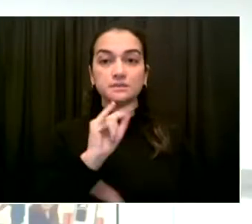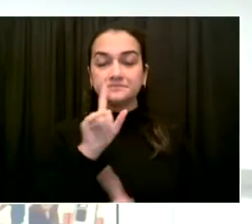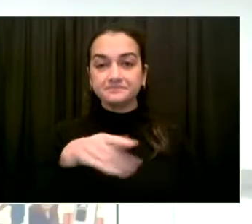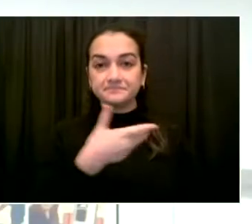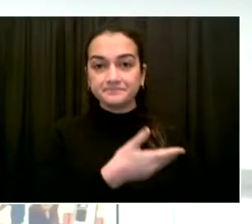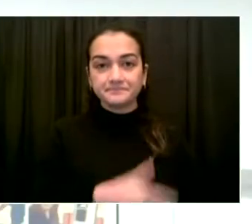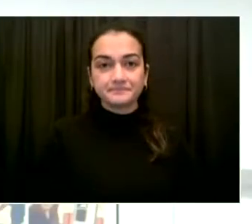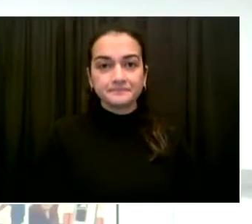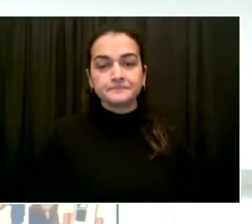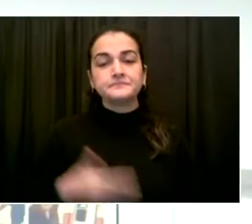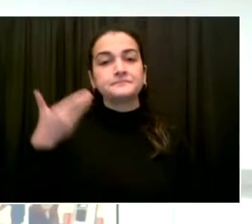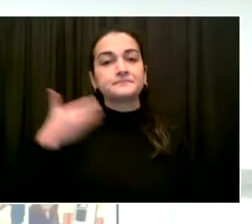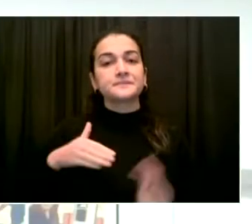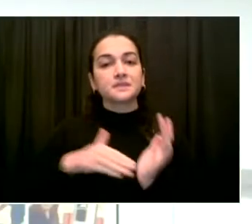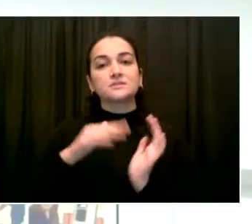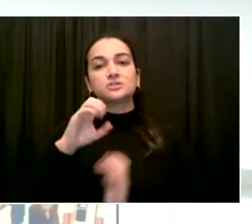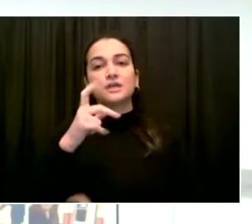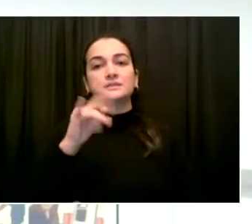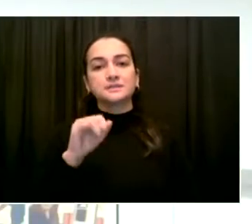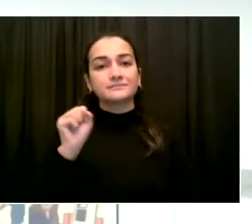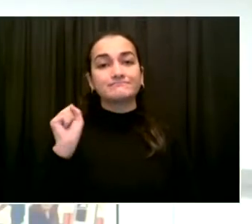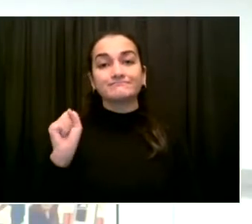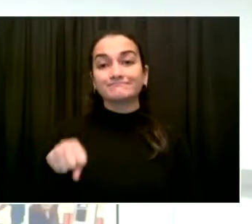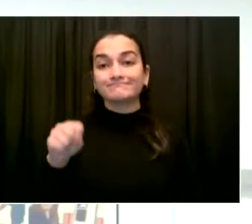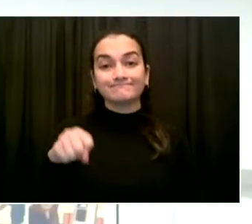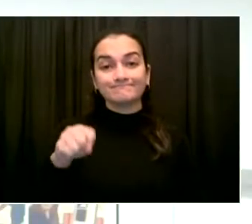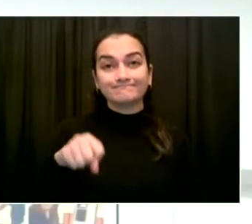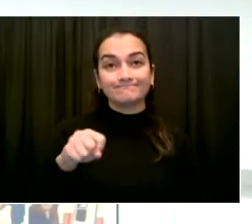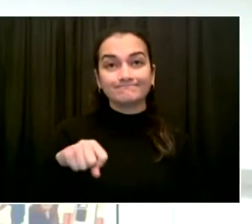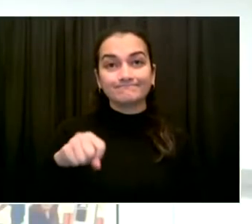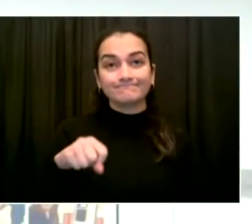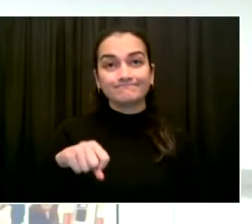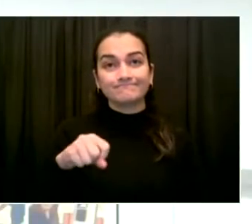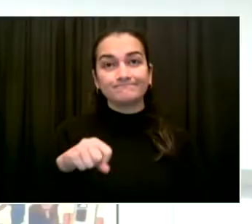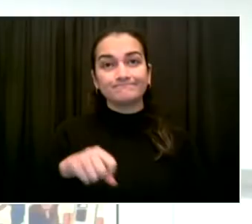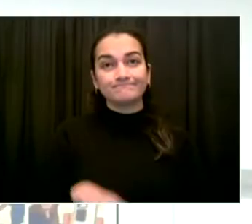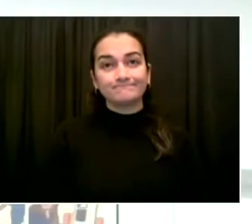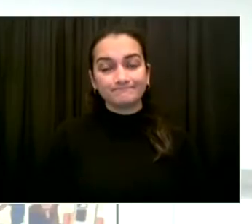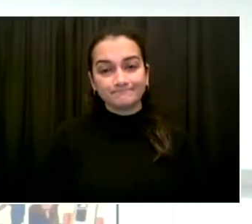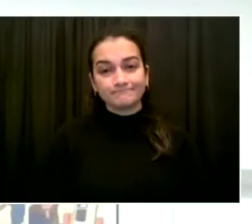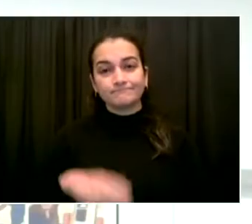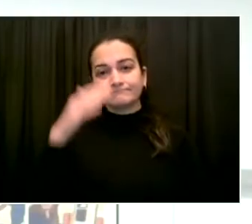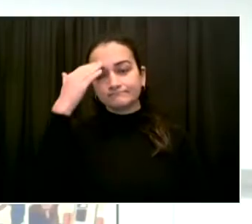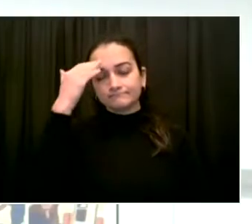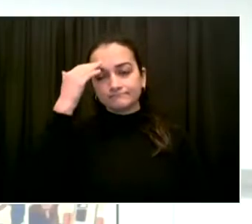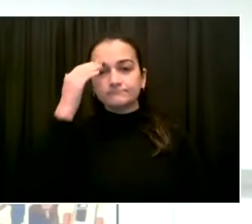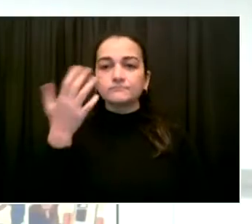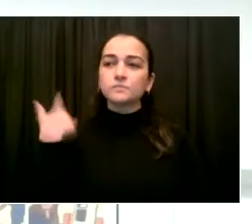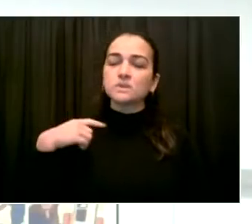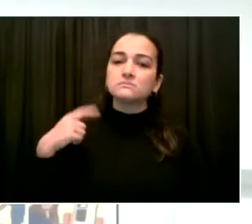DR. CHOKSHI. THIS IS ALL OF THE ABOVE APPROACH ALL HANDS ON DECK